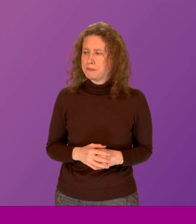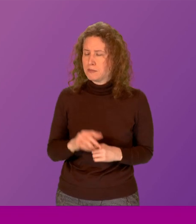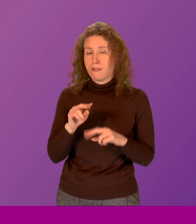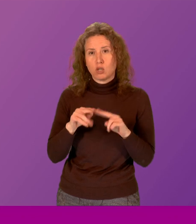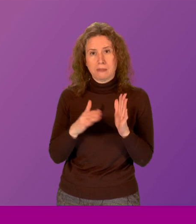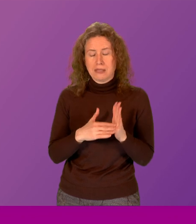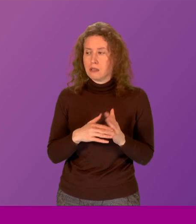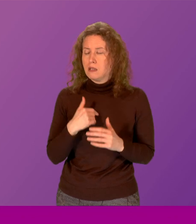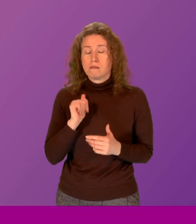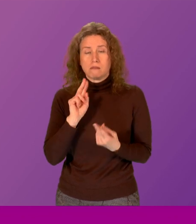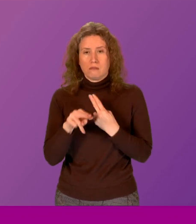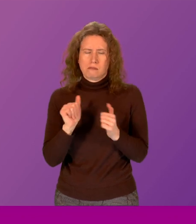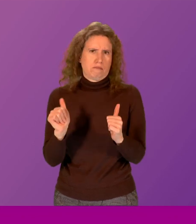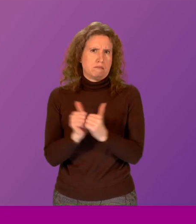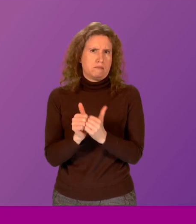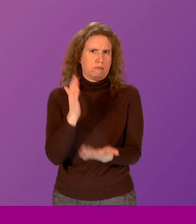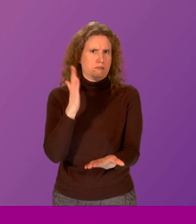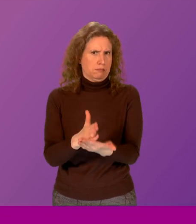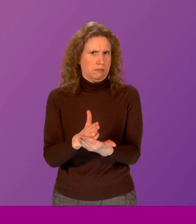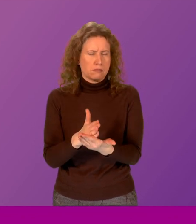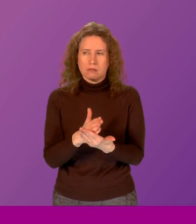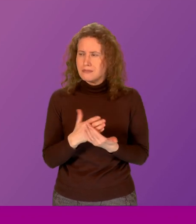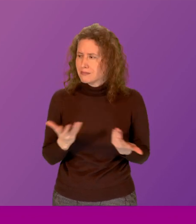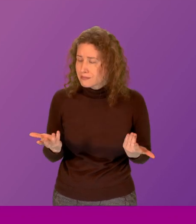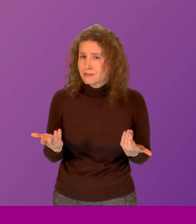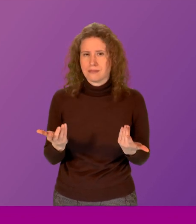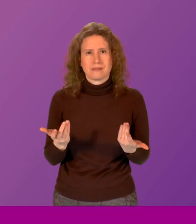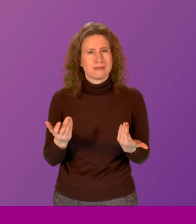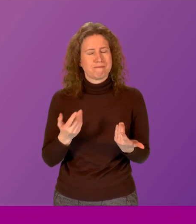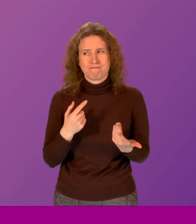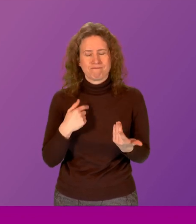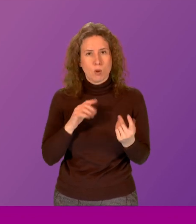I could not agree more. There is no doubt—and almost all of the independent